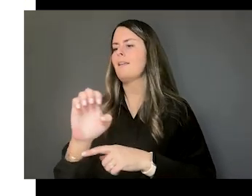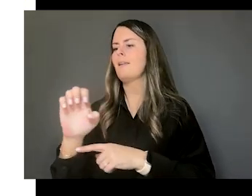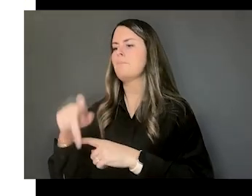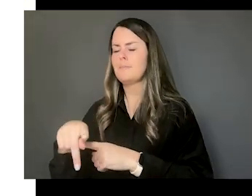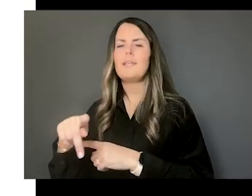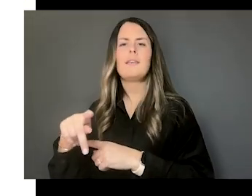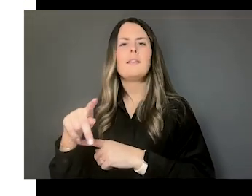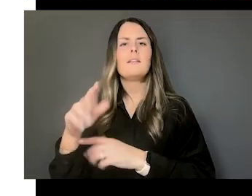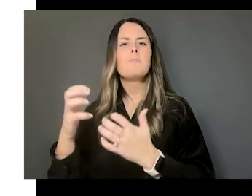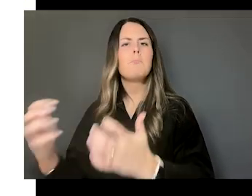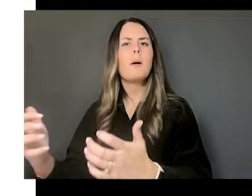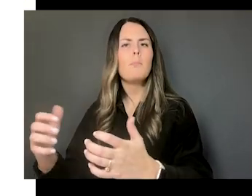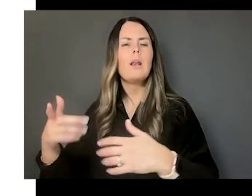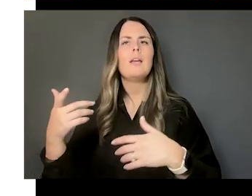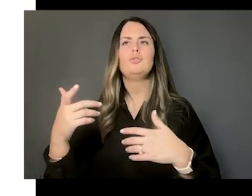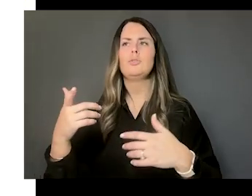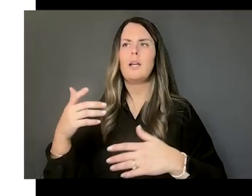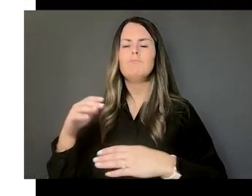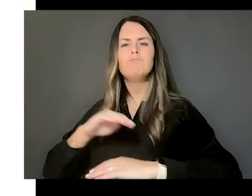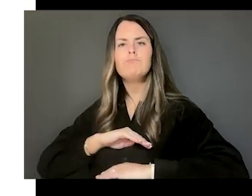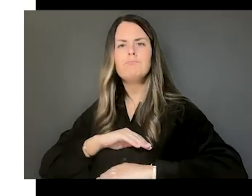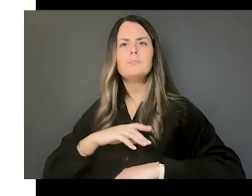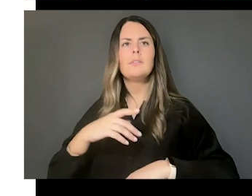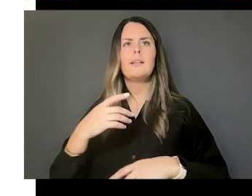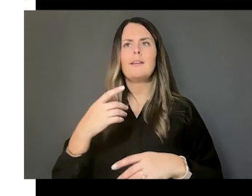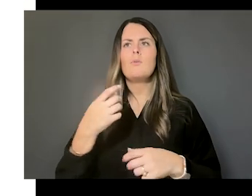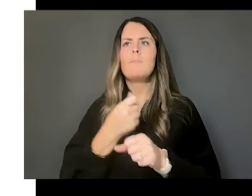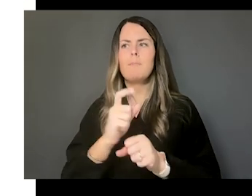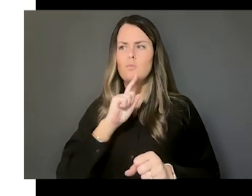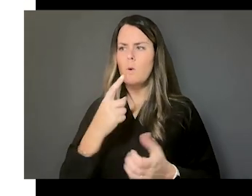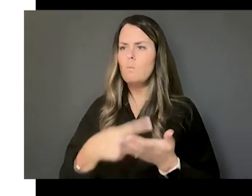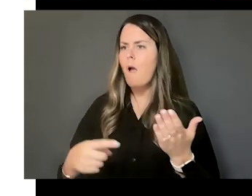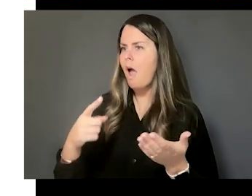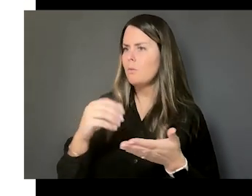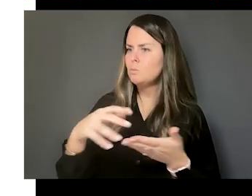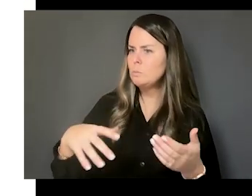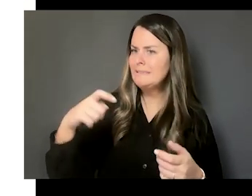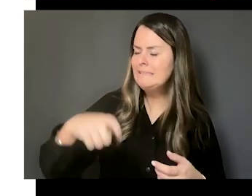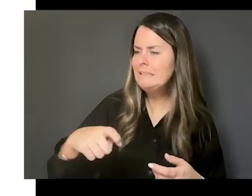And so really looking at where are our students, what are our students’ needs, and how are we going to support that?